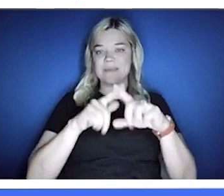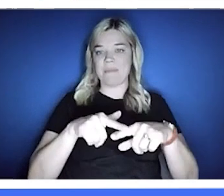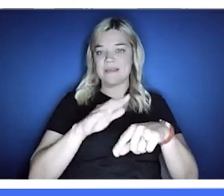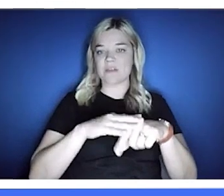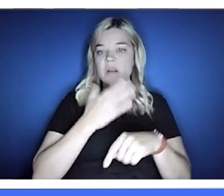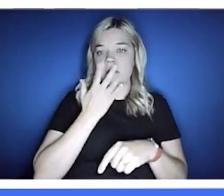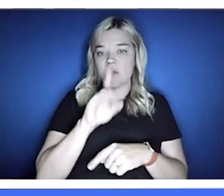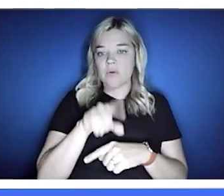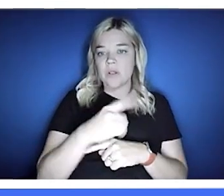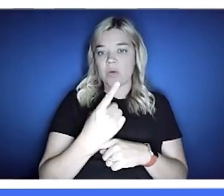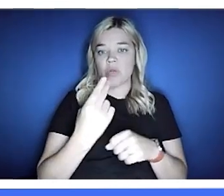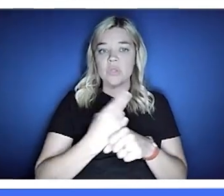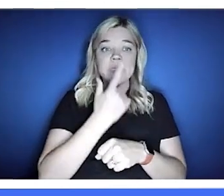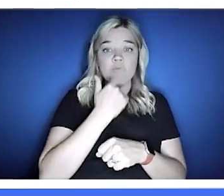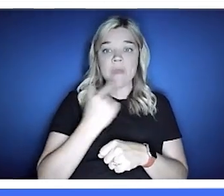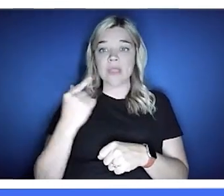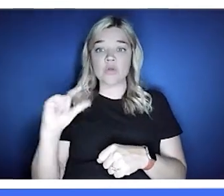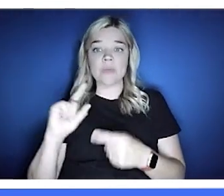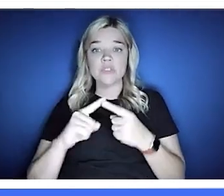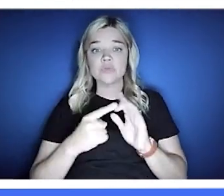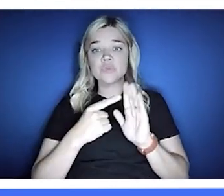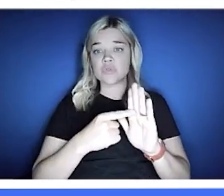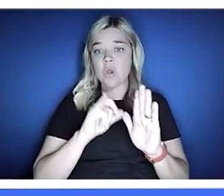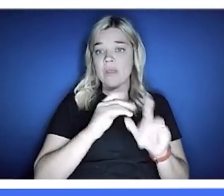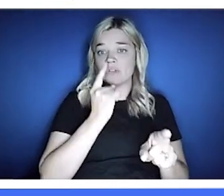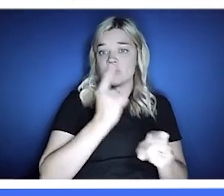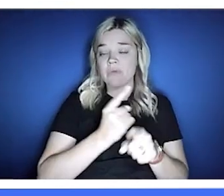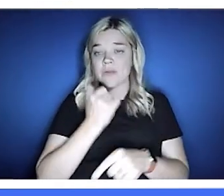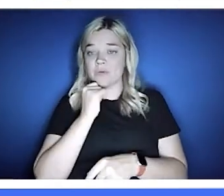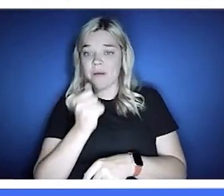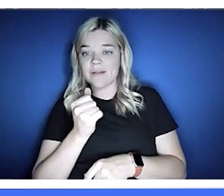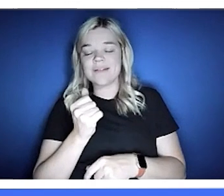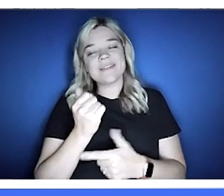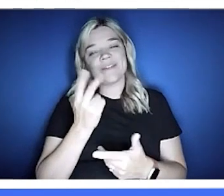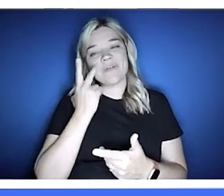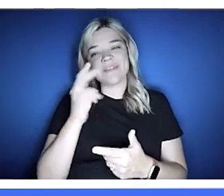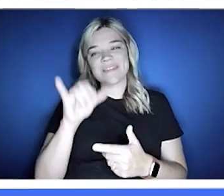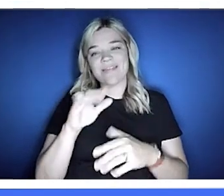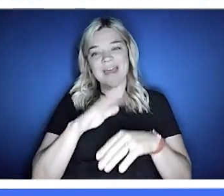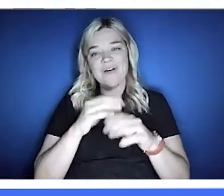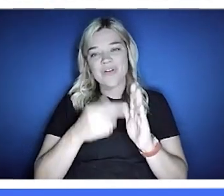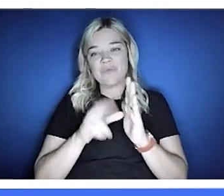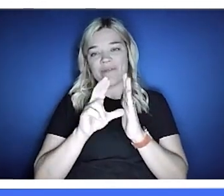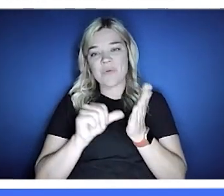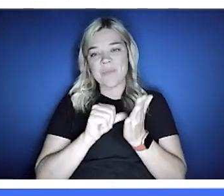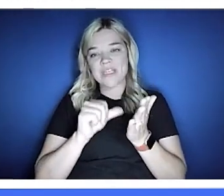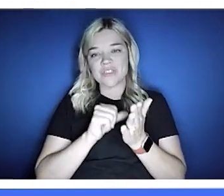So like using red, green to show if it's correct or not. We've seen that on like review, like review pages where you're reviewing your results